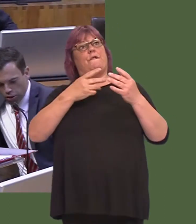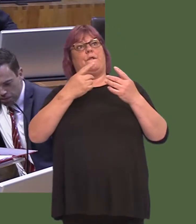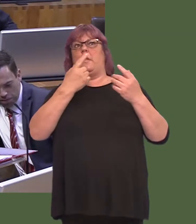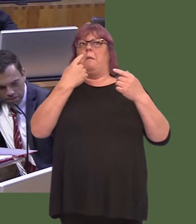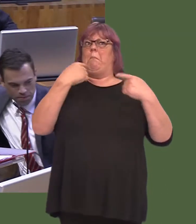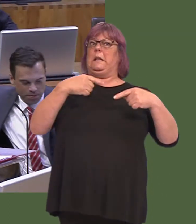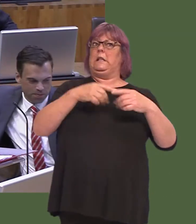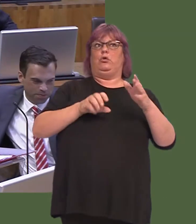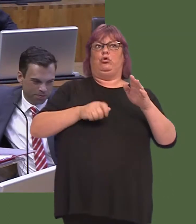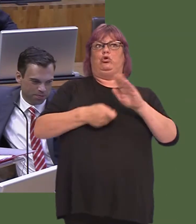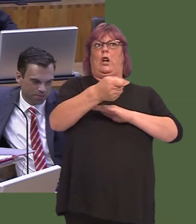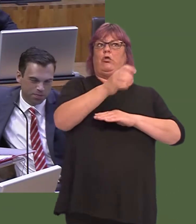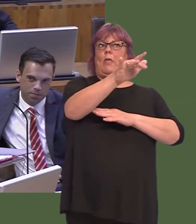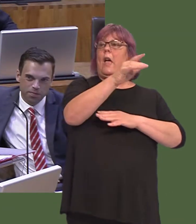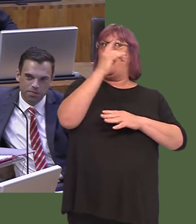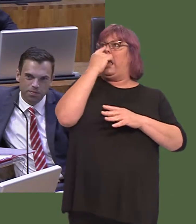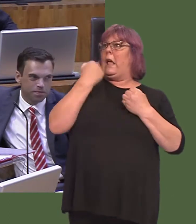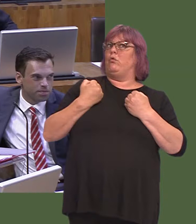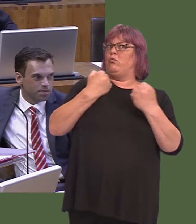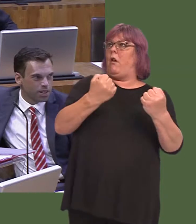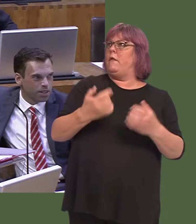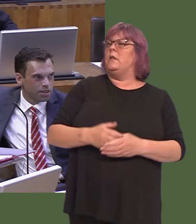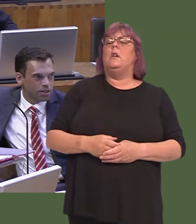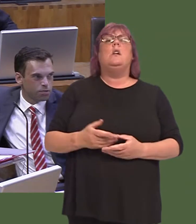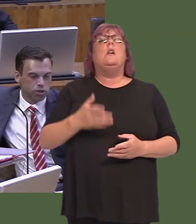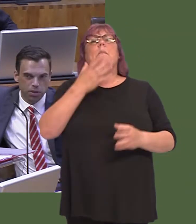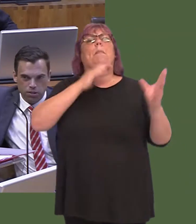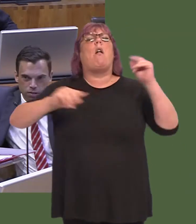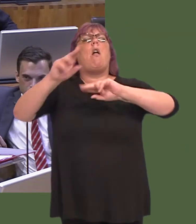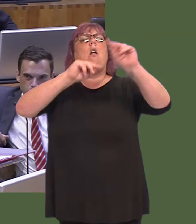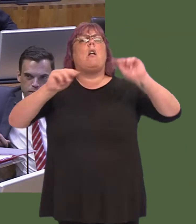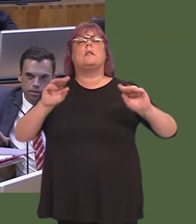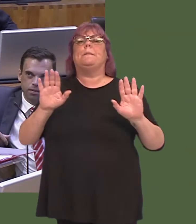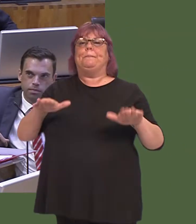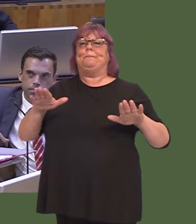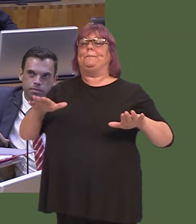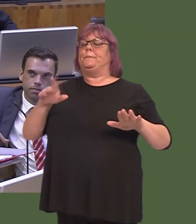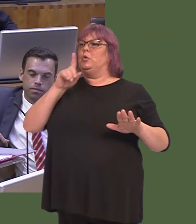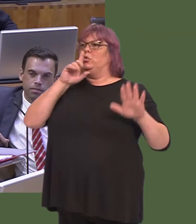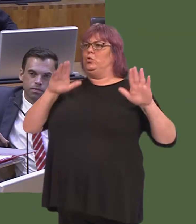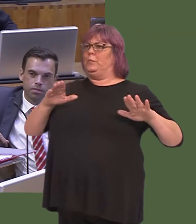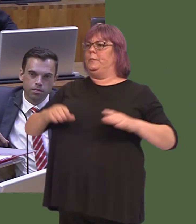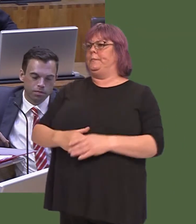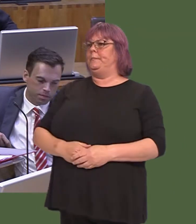Y Llywydd / The Llywydd: Allow the First Minister to respond, please. Carwyn Jones AM: Simon Thomas is right.